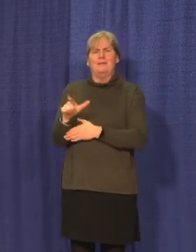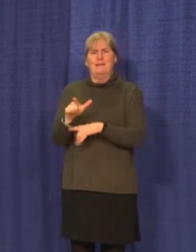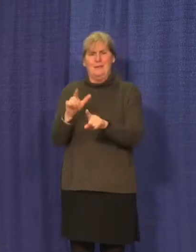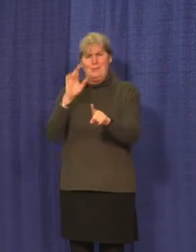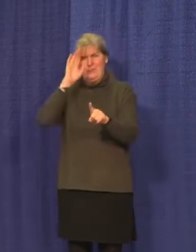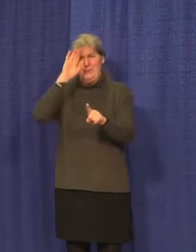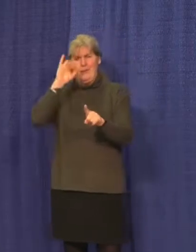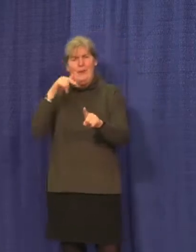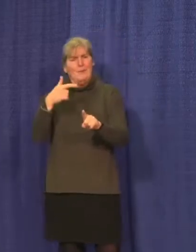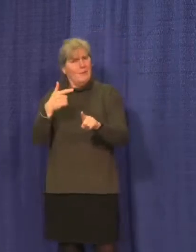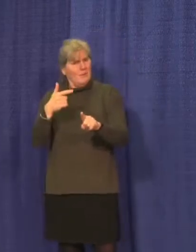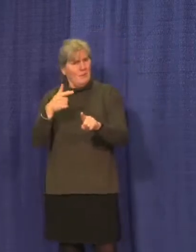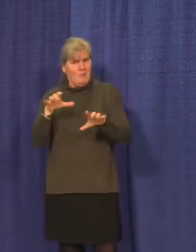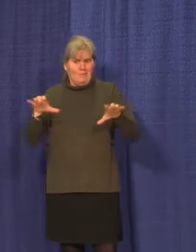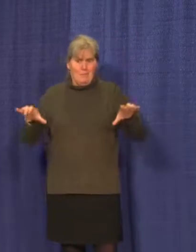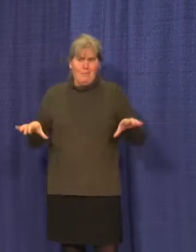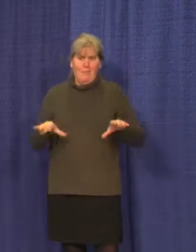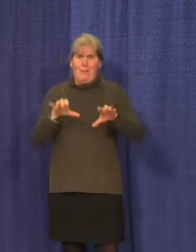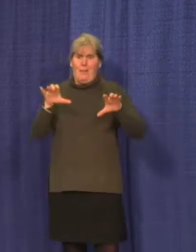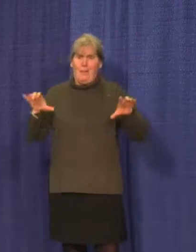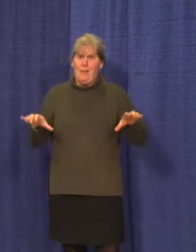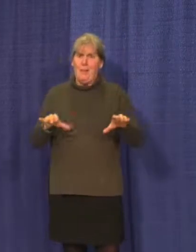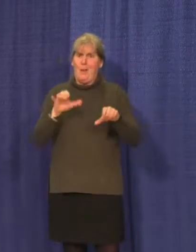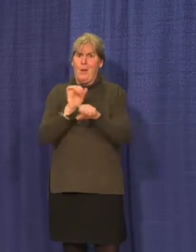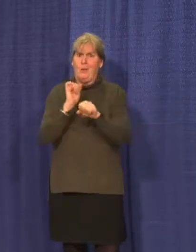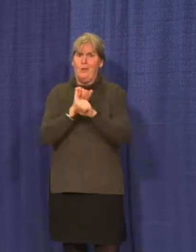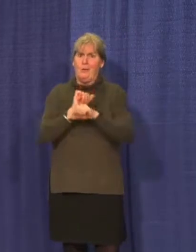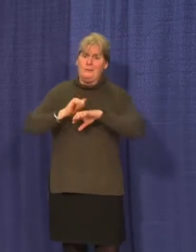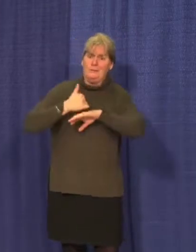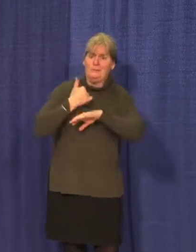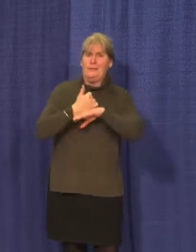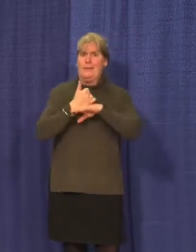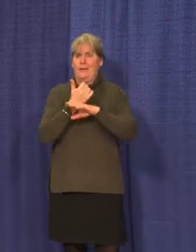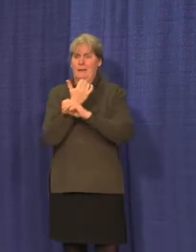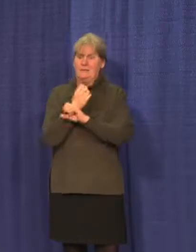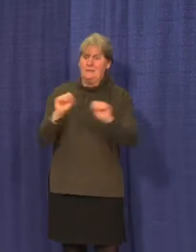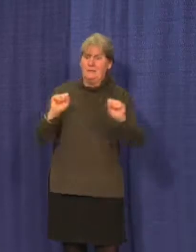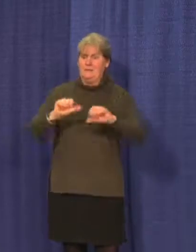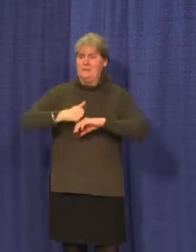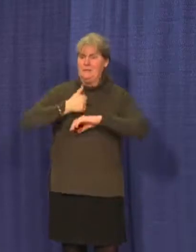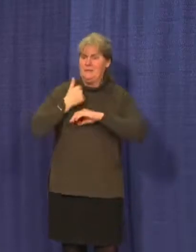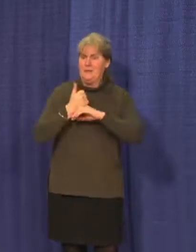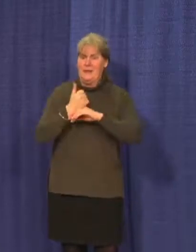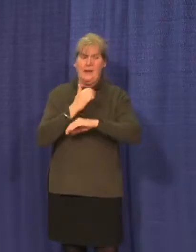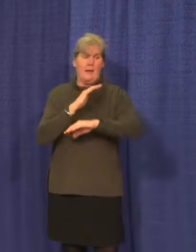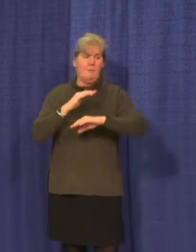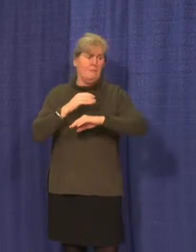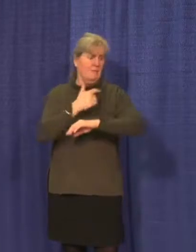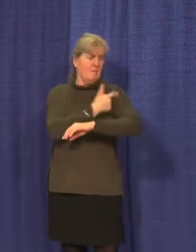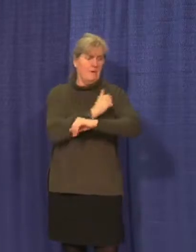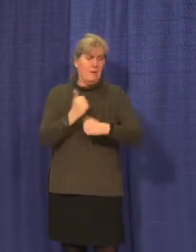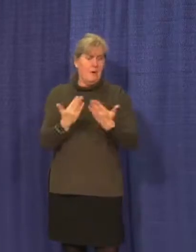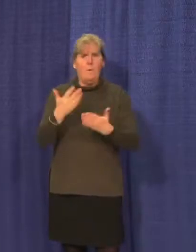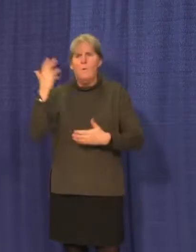I'm not sure if people really appreciate how much work is involved in safely and effectively rolling out this vaccine.